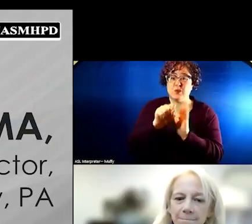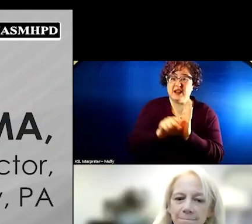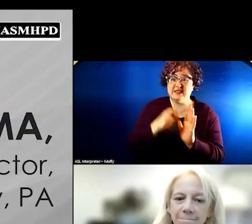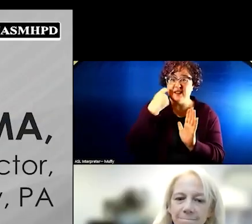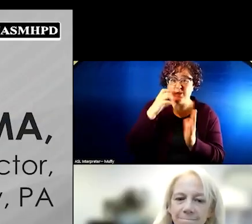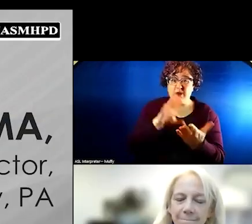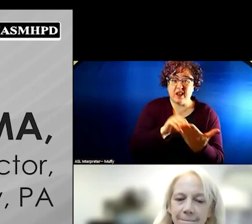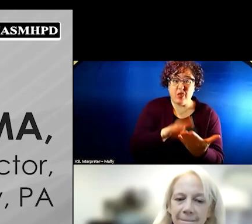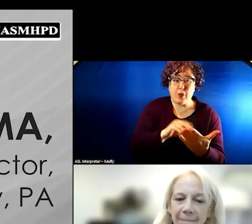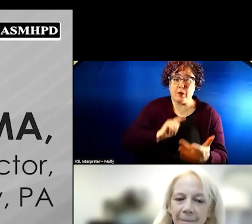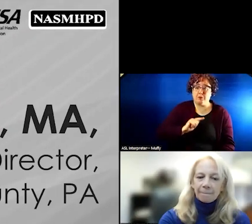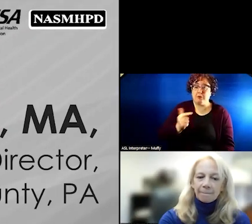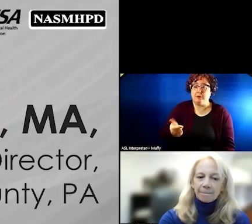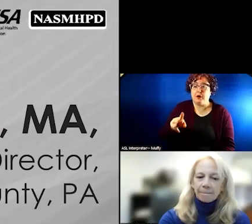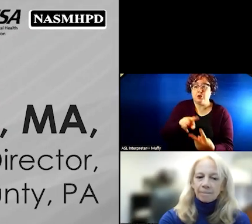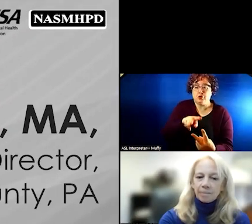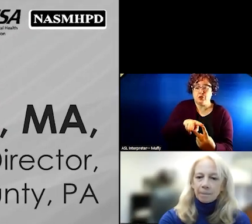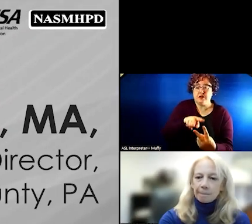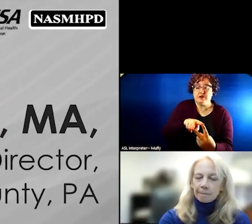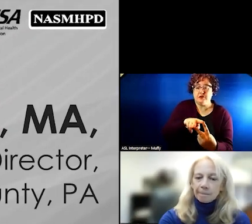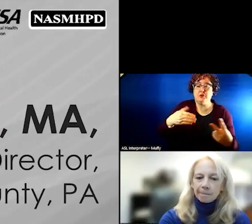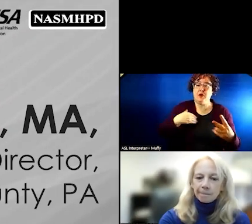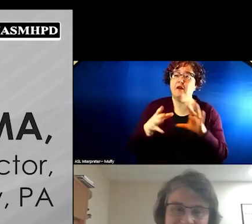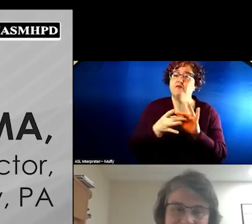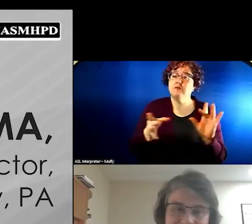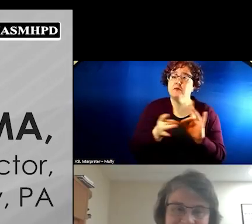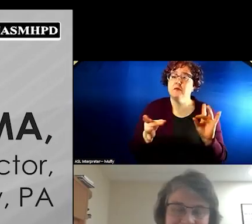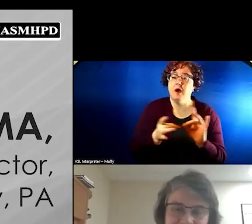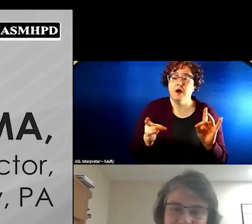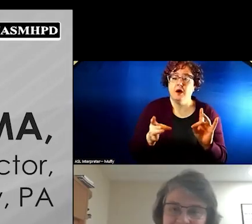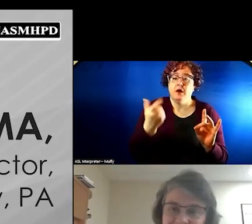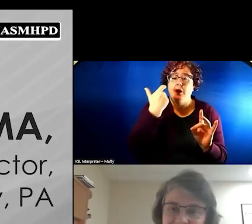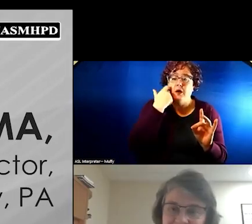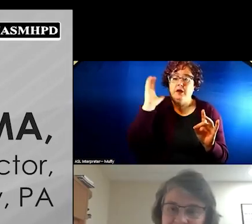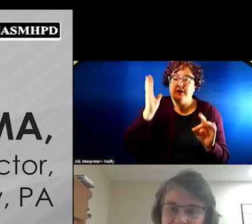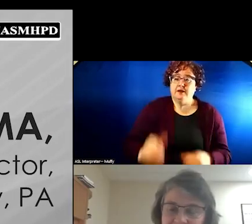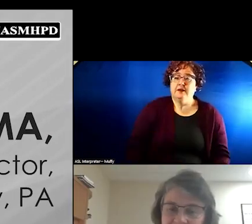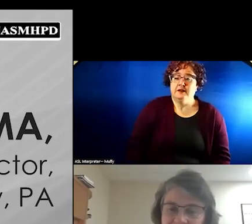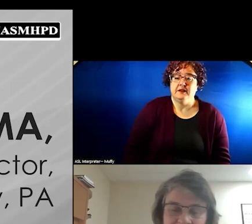LET ME HAND IT OVER TO YOU ON WHAT WAS JUST PRESENTED.